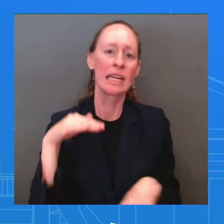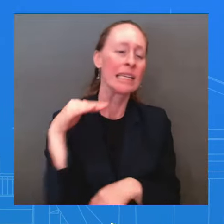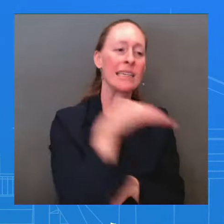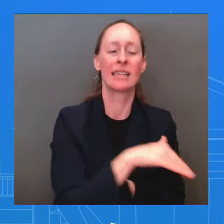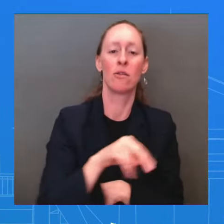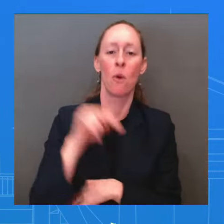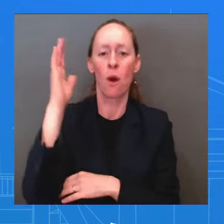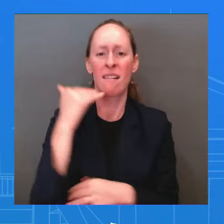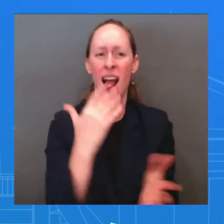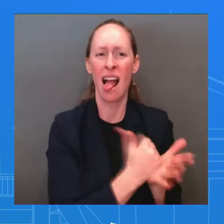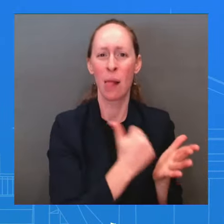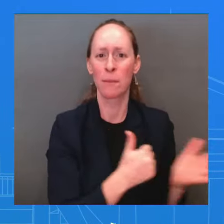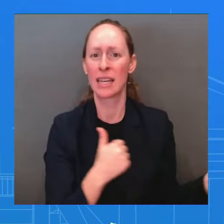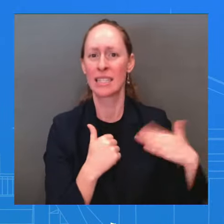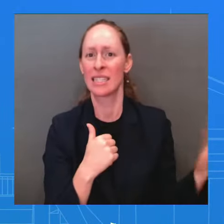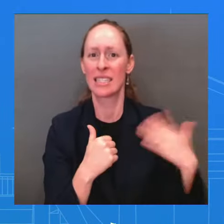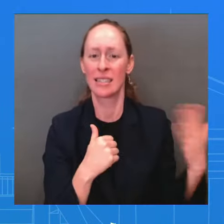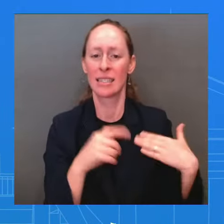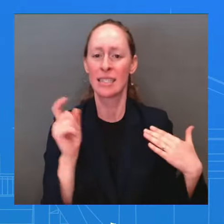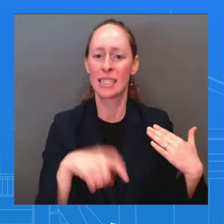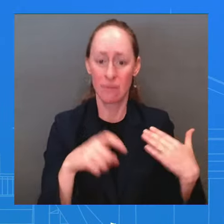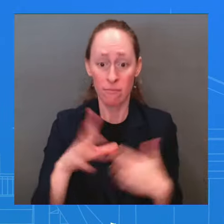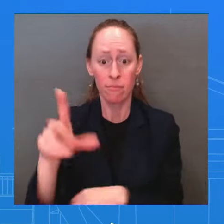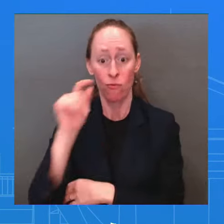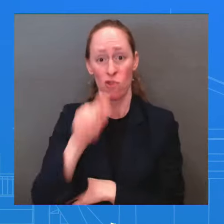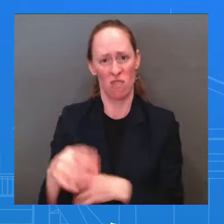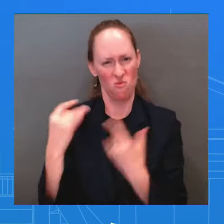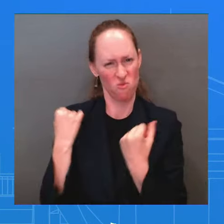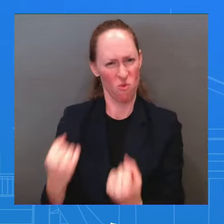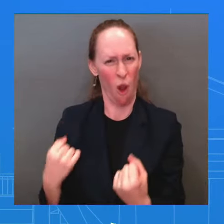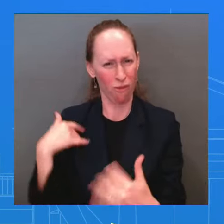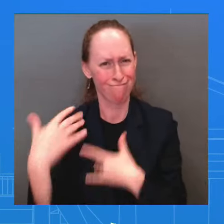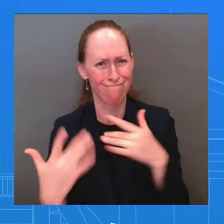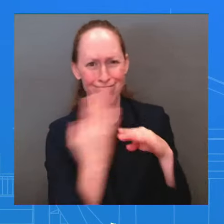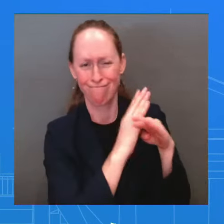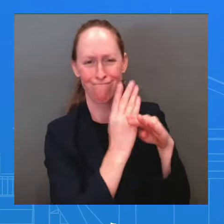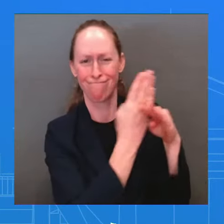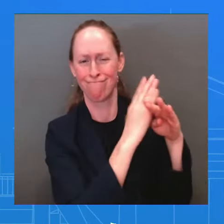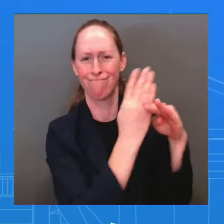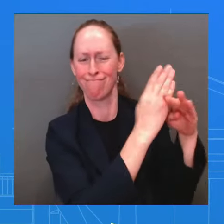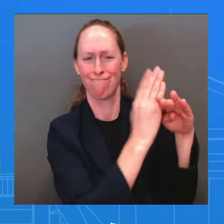to make progress in their counteroffensive, and just after the next Ukraine Defense Contact Group